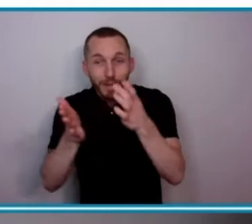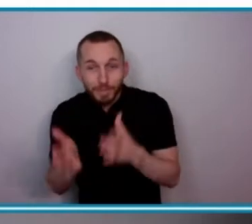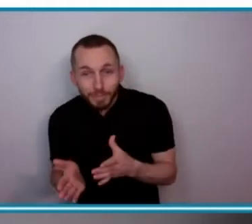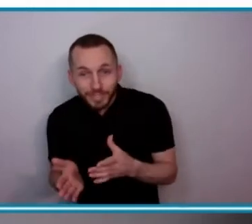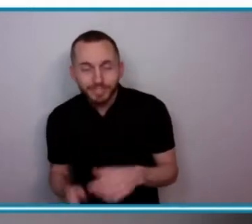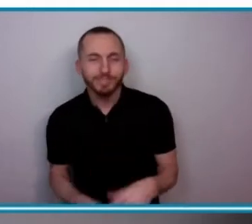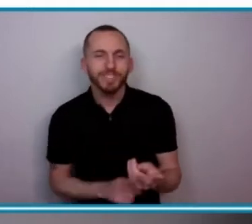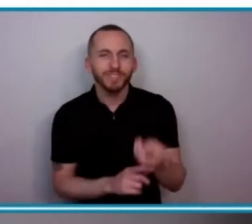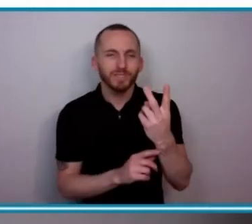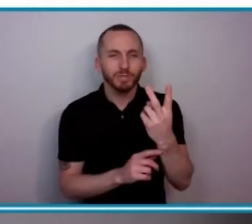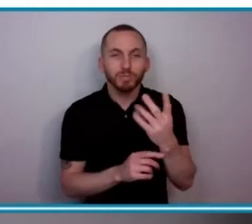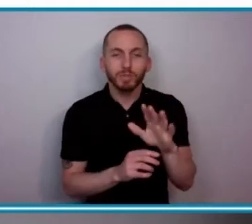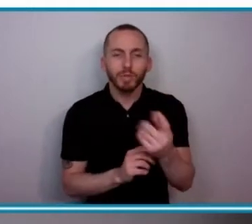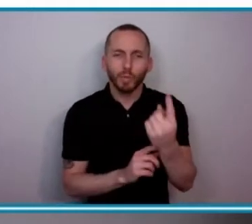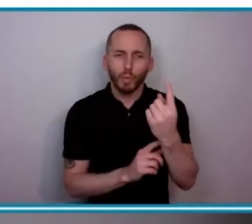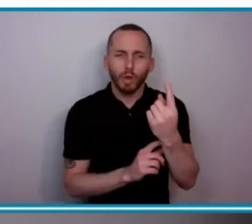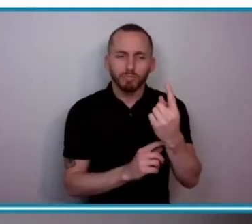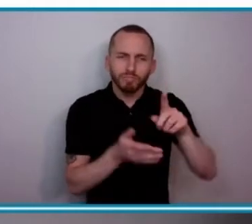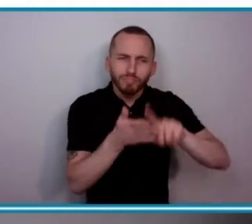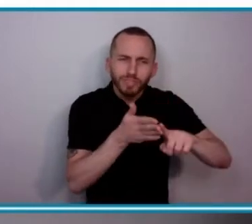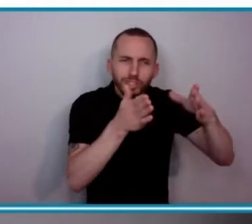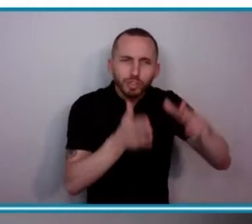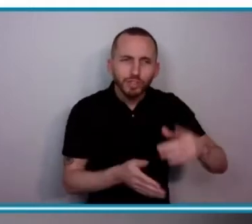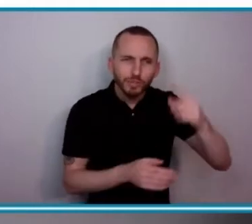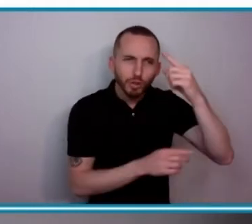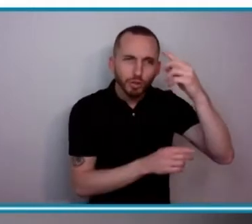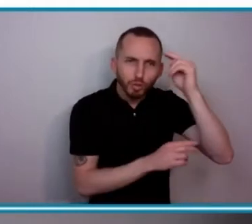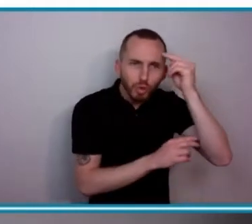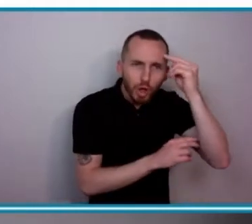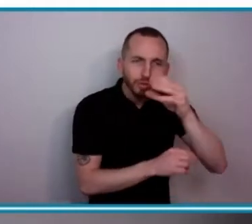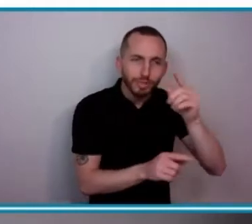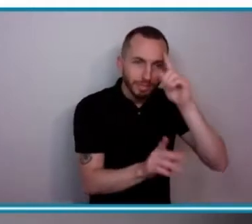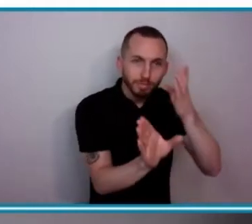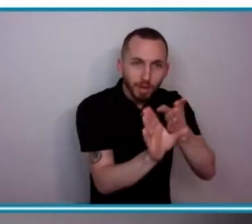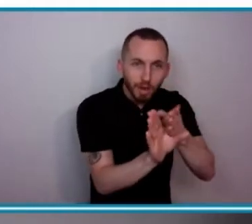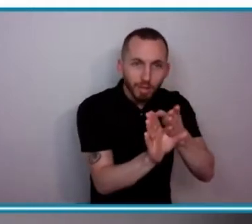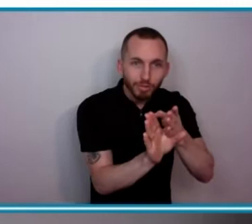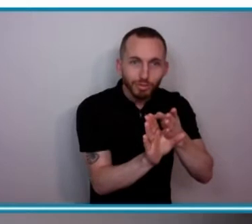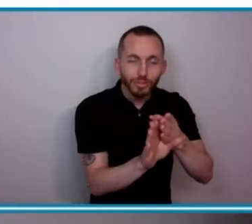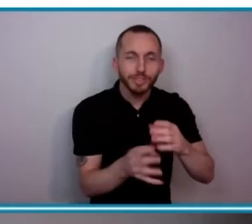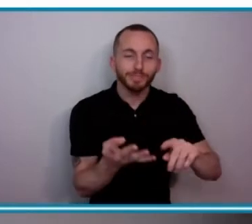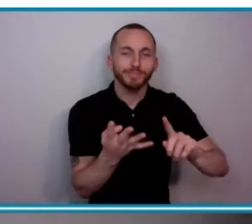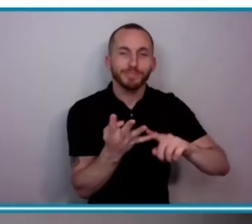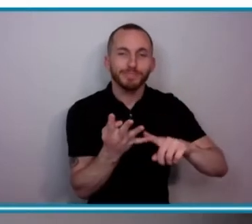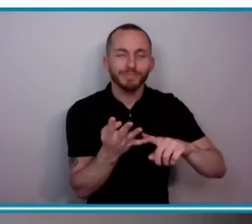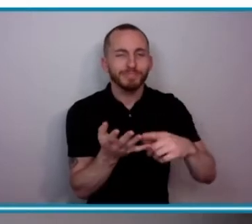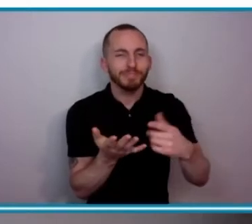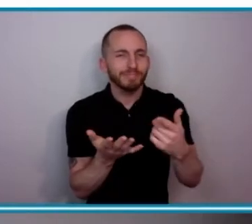in neurology and psychology and Dr. Williamson is a researcher in psychiatry and neuroscience.